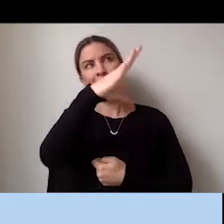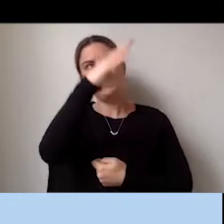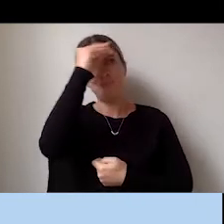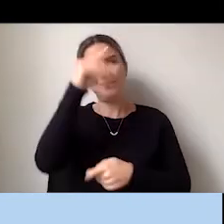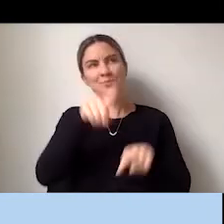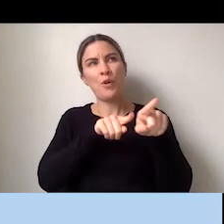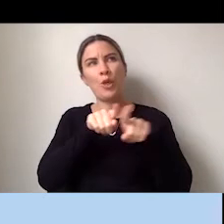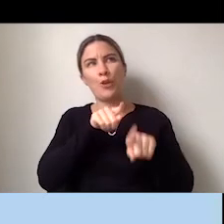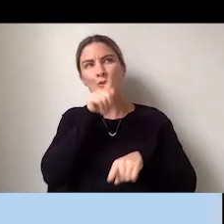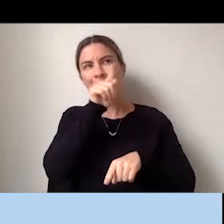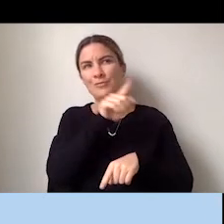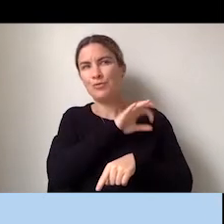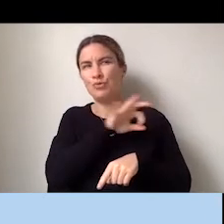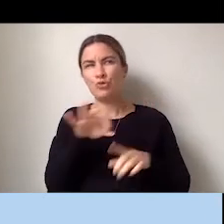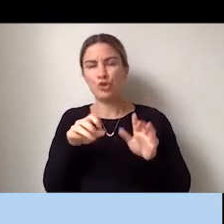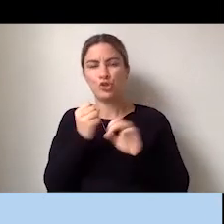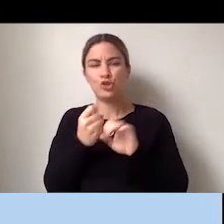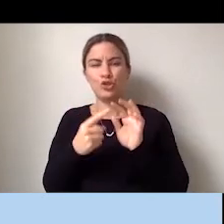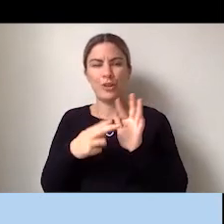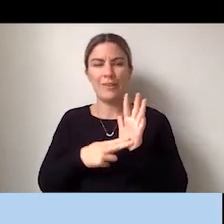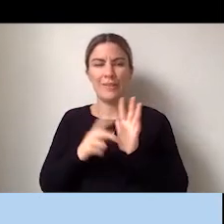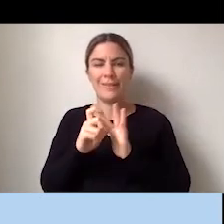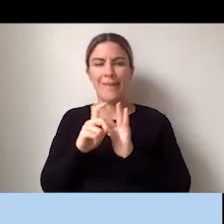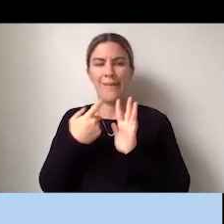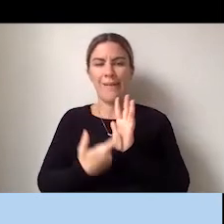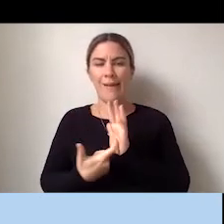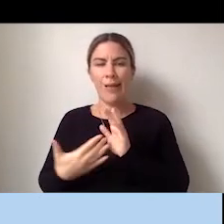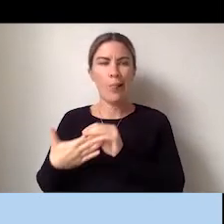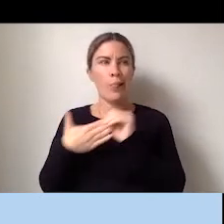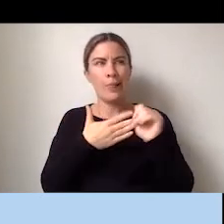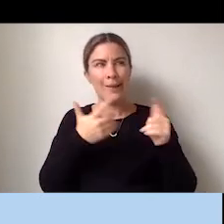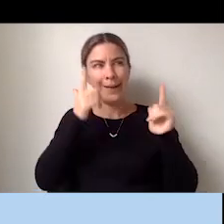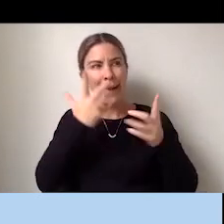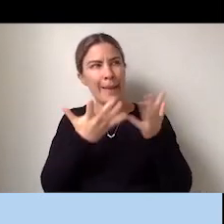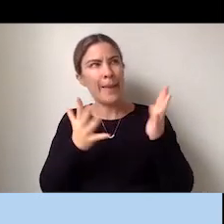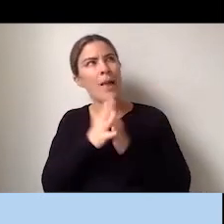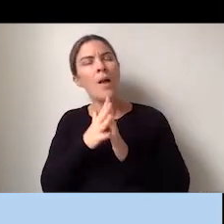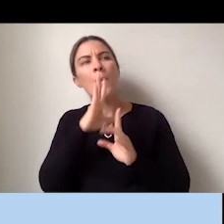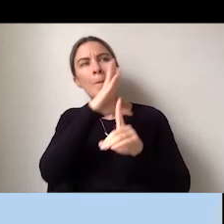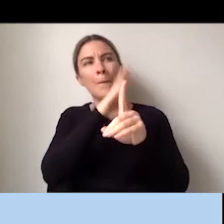inspiration to you, or - you know, someone like - one of my very good